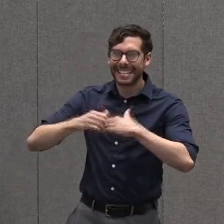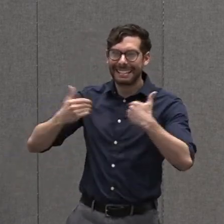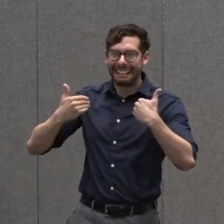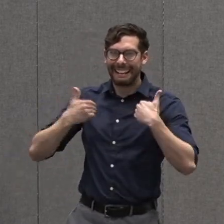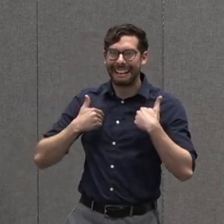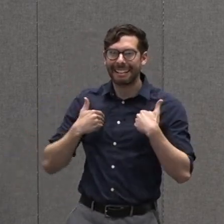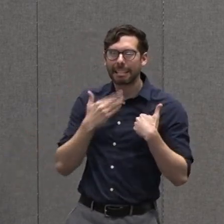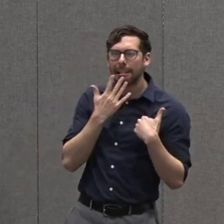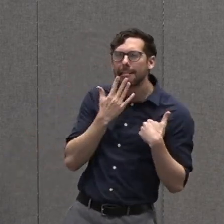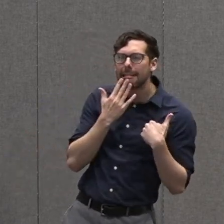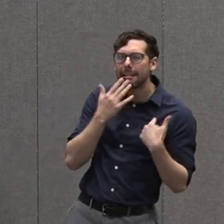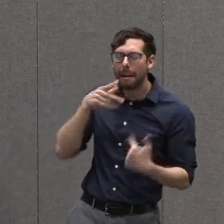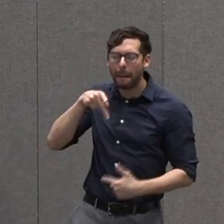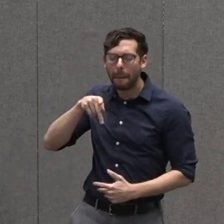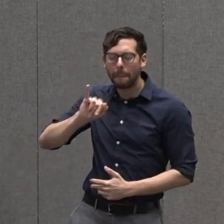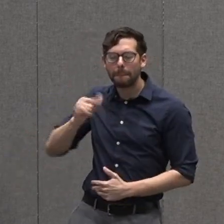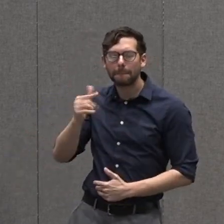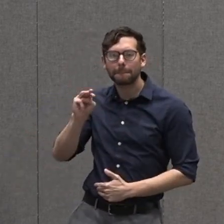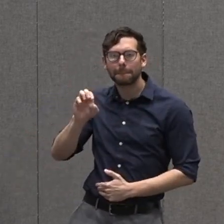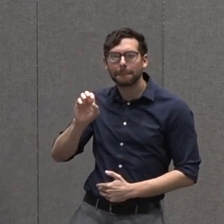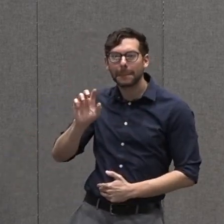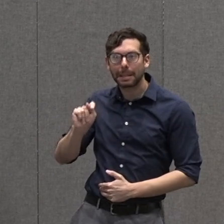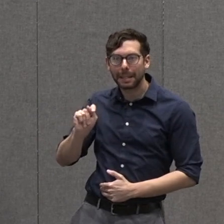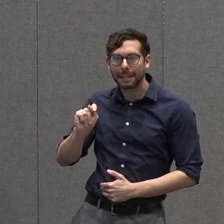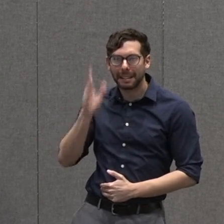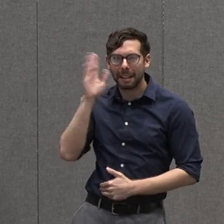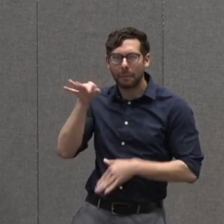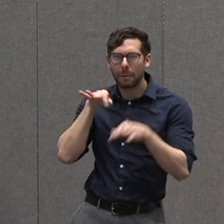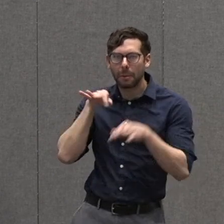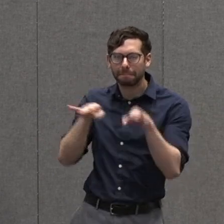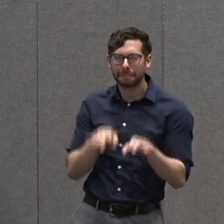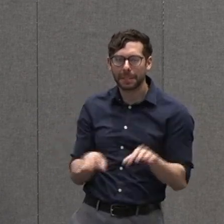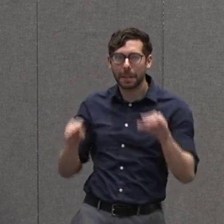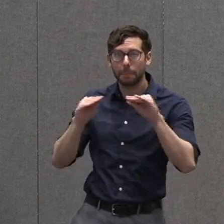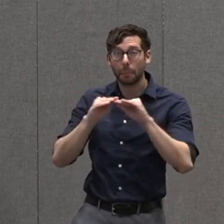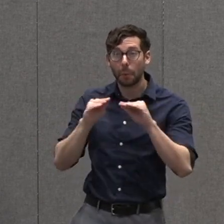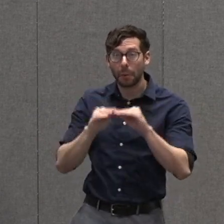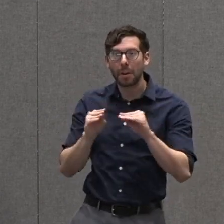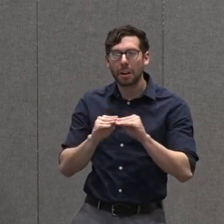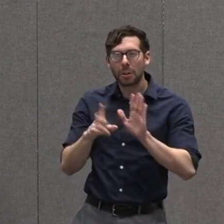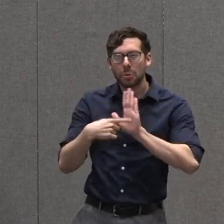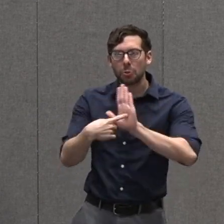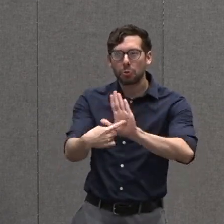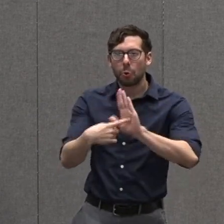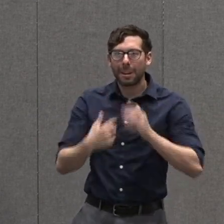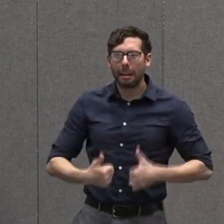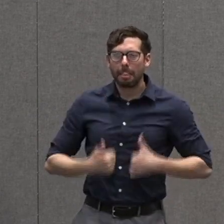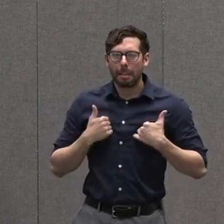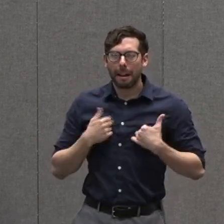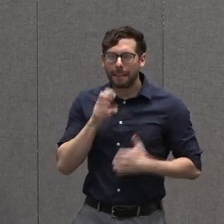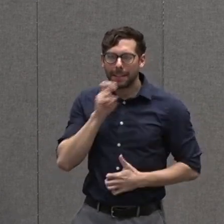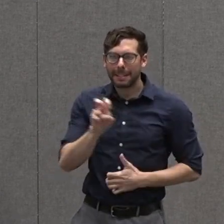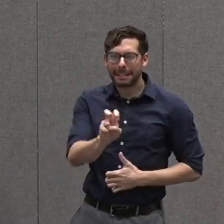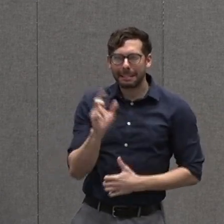as we get some of the live snakes out. Okay. But yeah, some snakes have an iridescence.